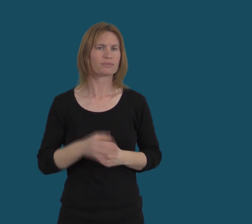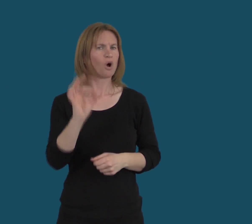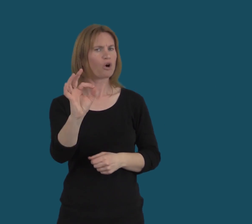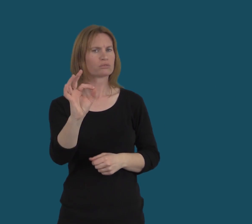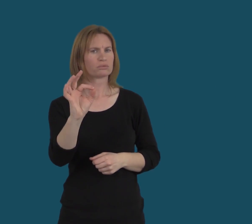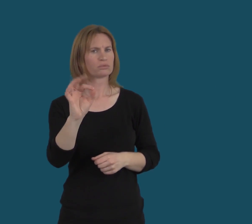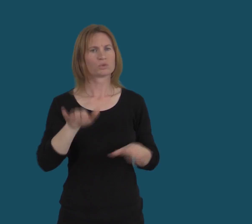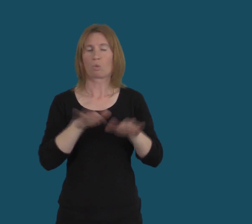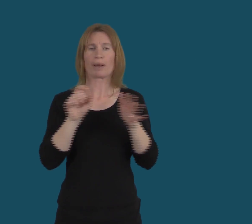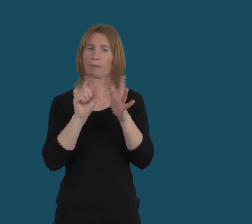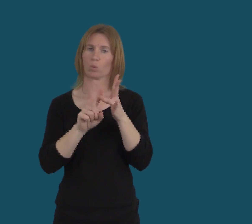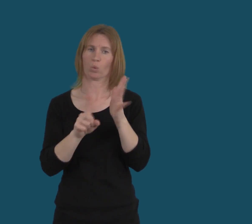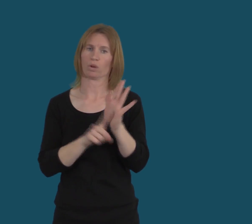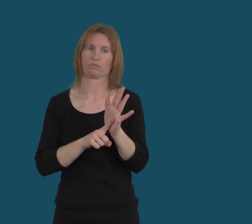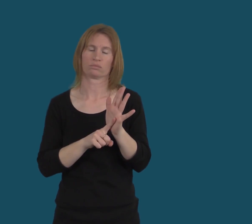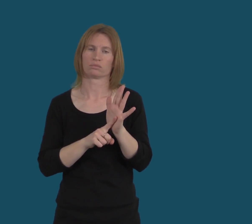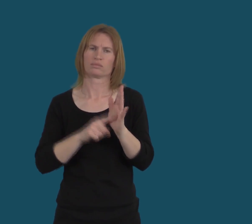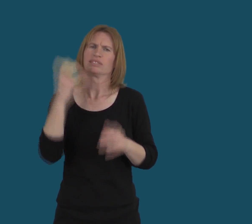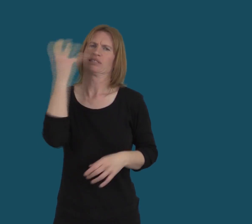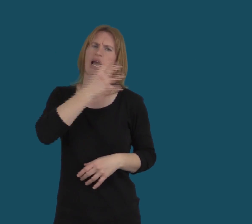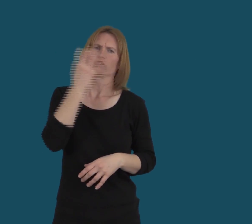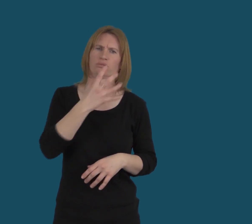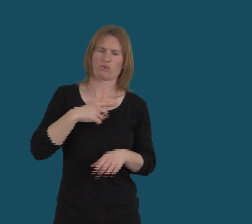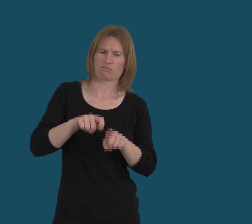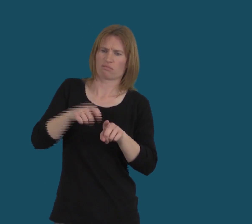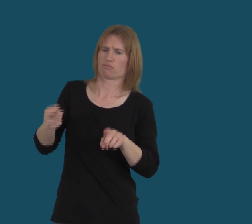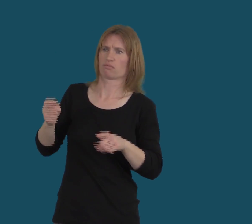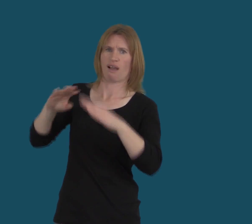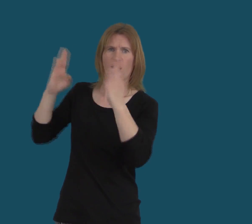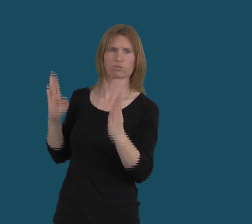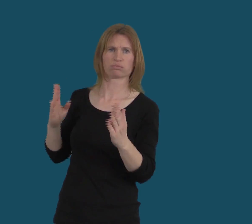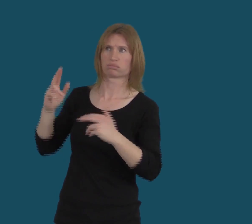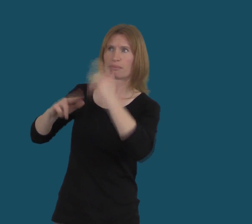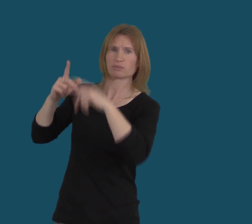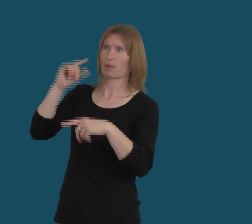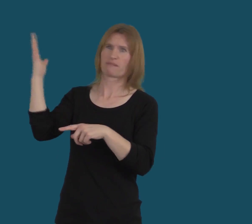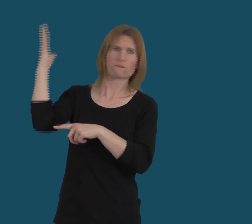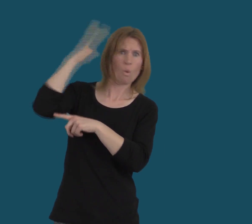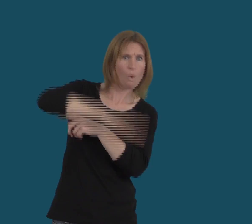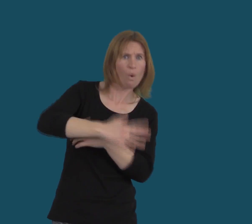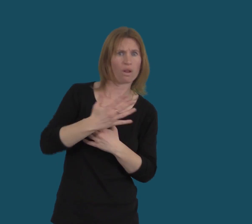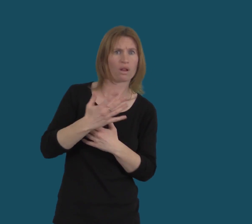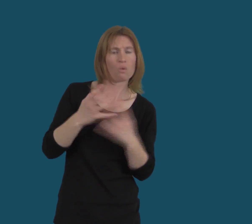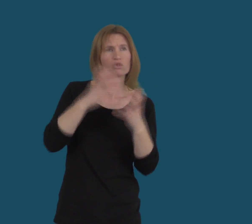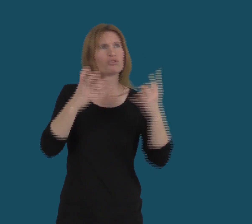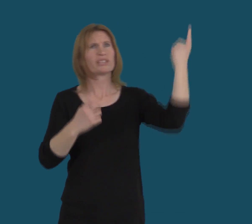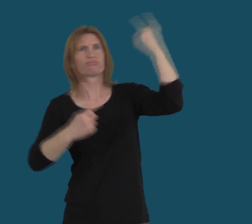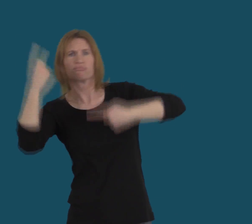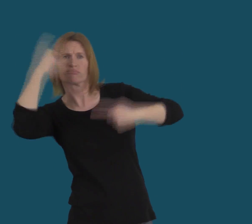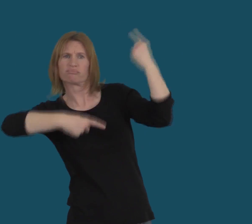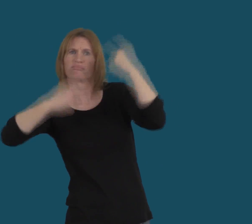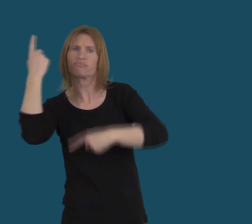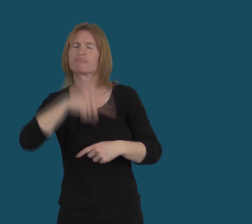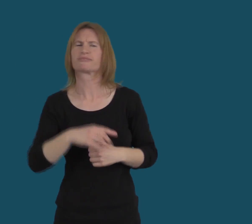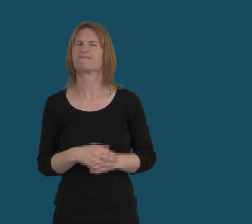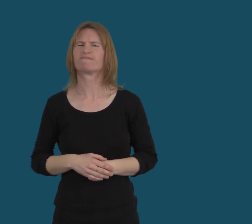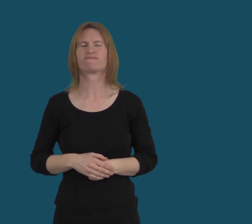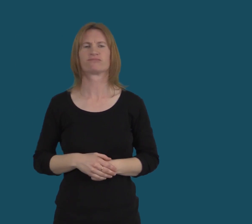Do not seek shelter in a swimming pool because it may be too close to a burning house or falling trees.